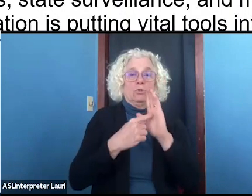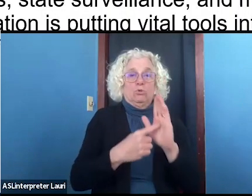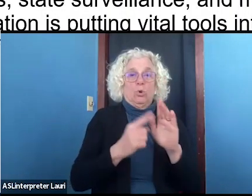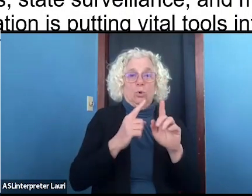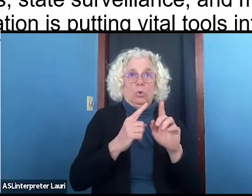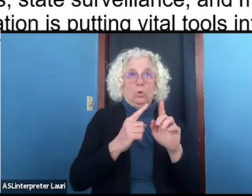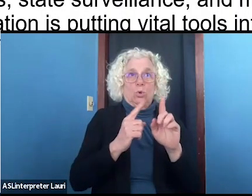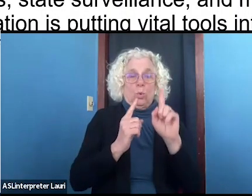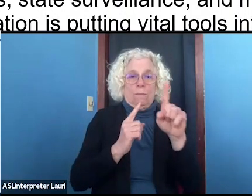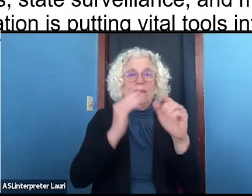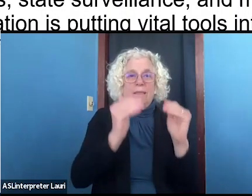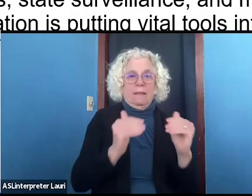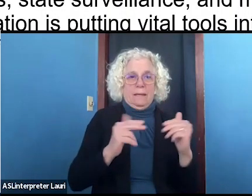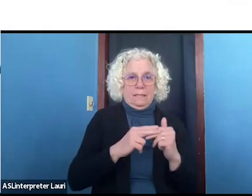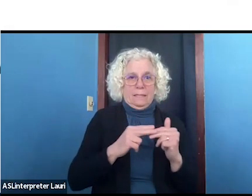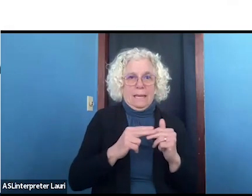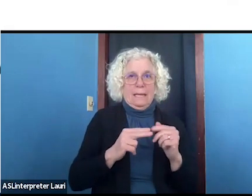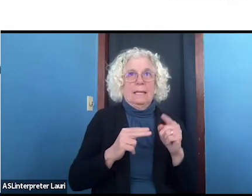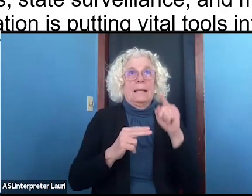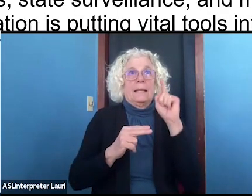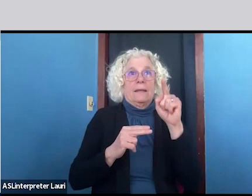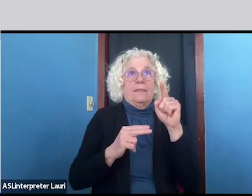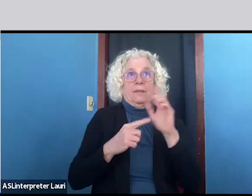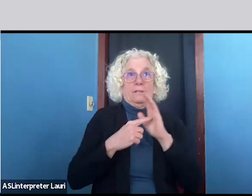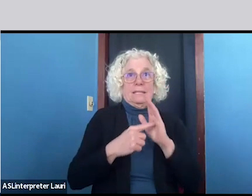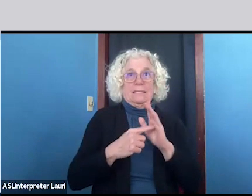sorry again, there are many examples of communities, cities and states